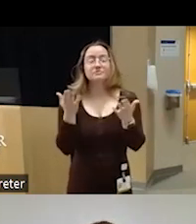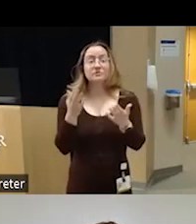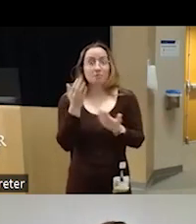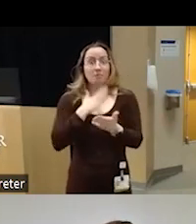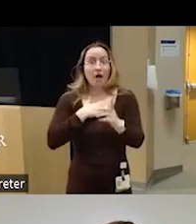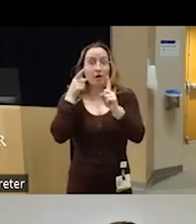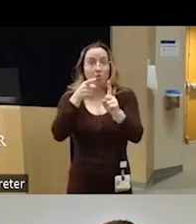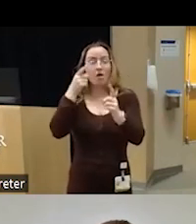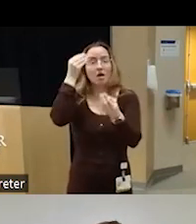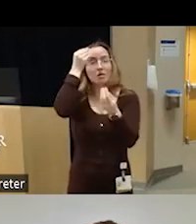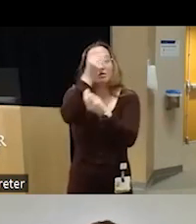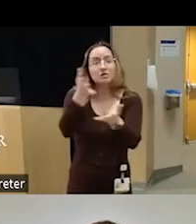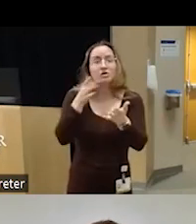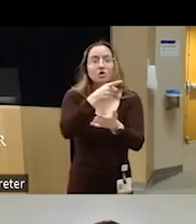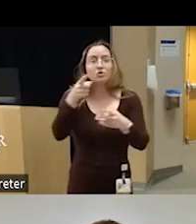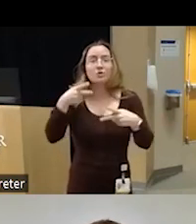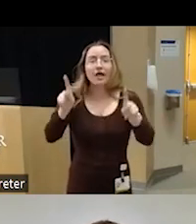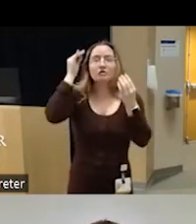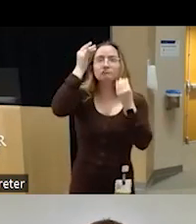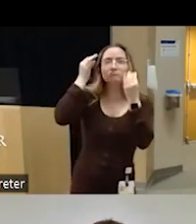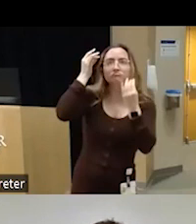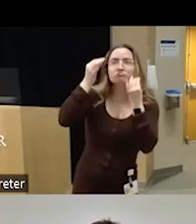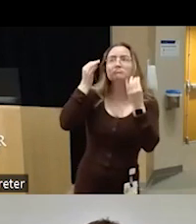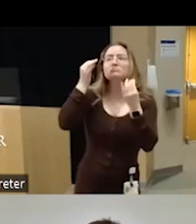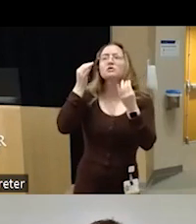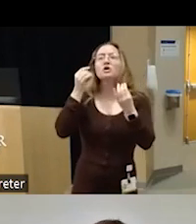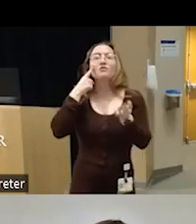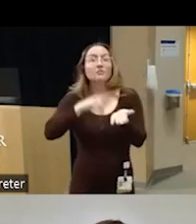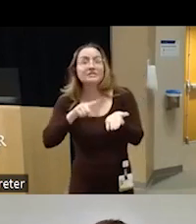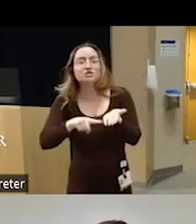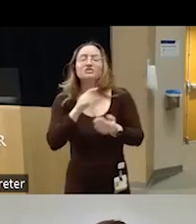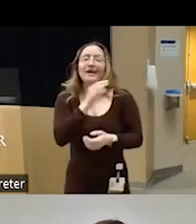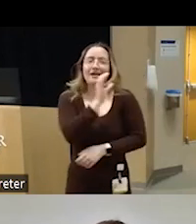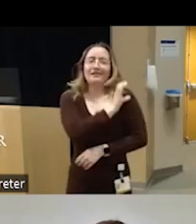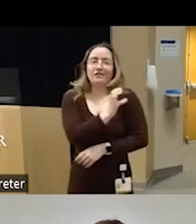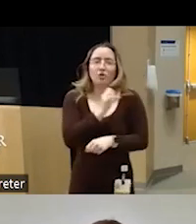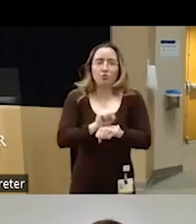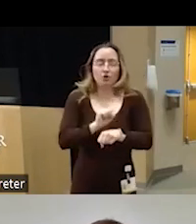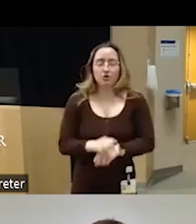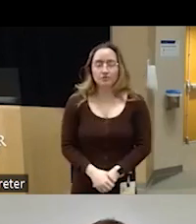Maybe food for research but also clinical work and since I know you're doing quite sophisticated work